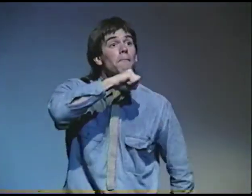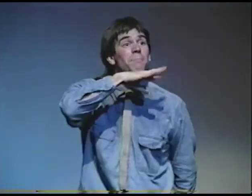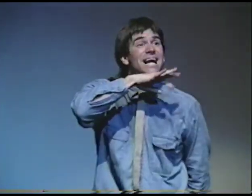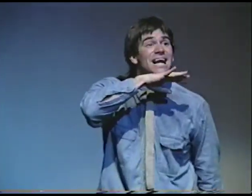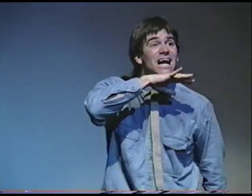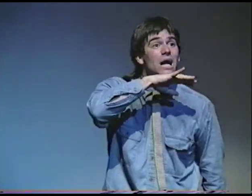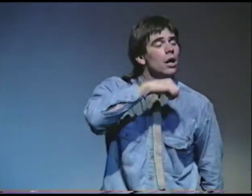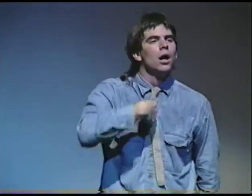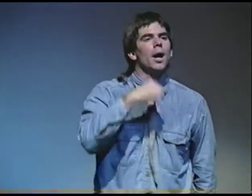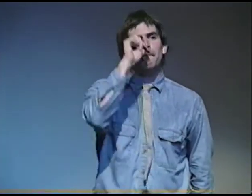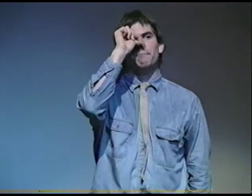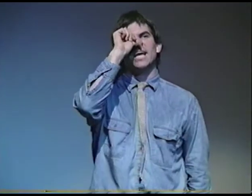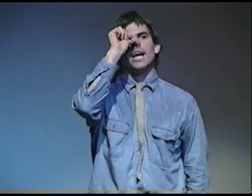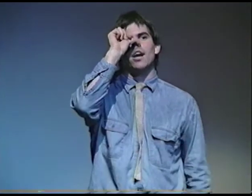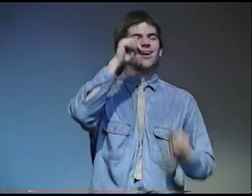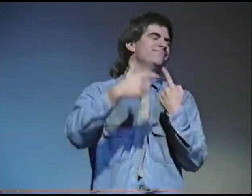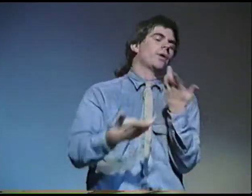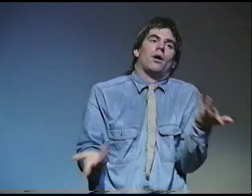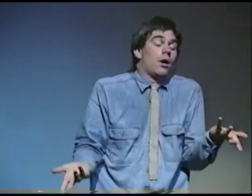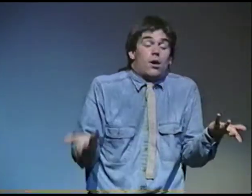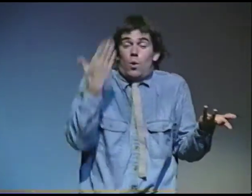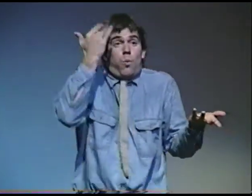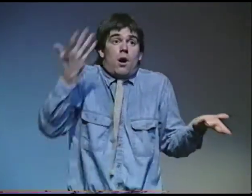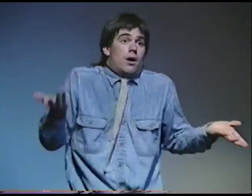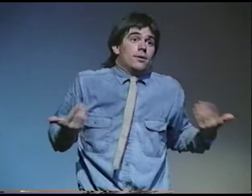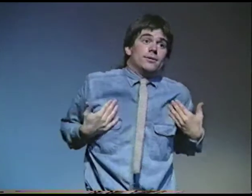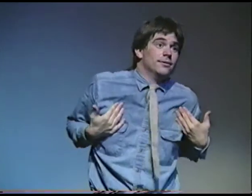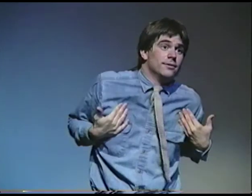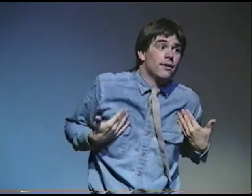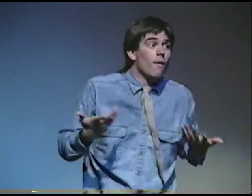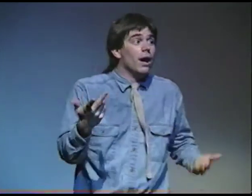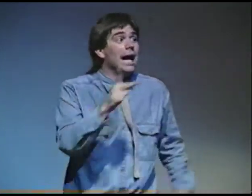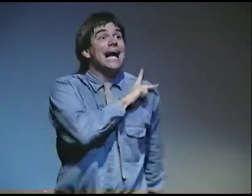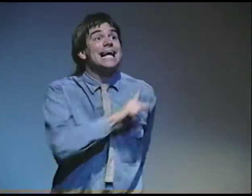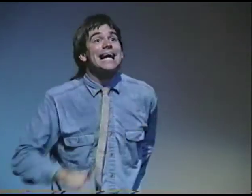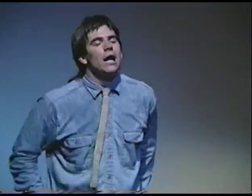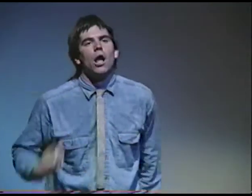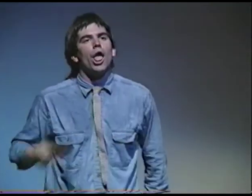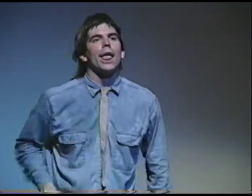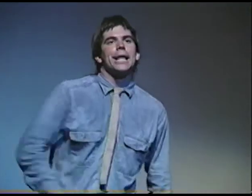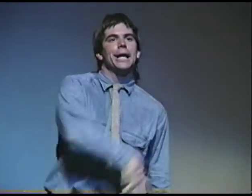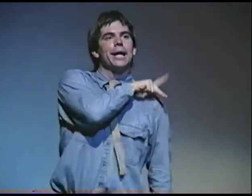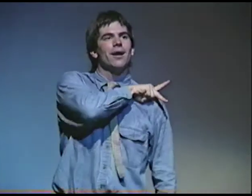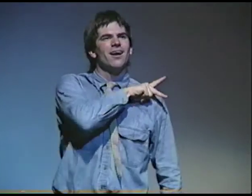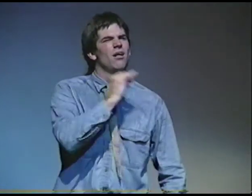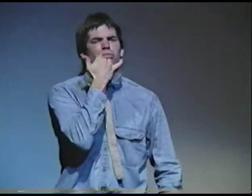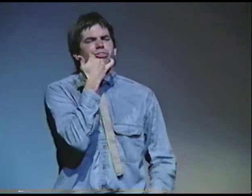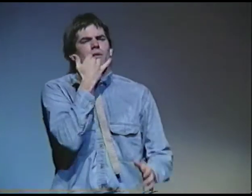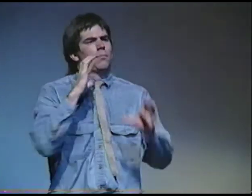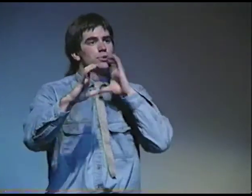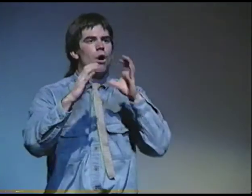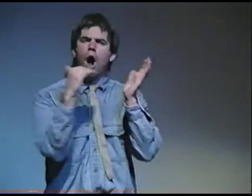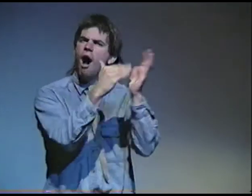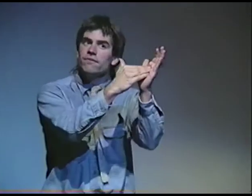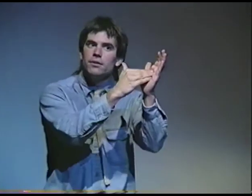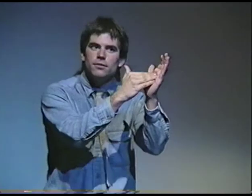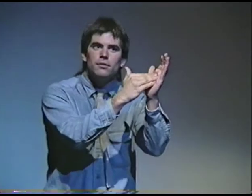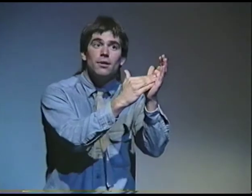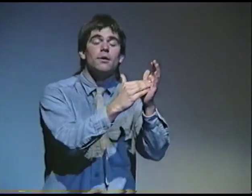For example, pig, I sign it like this. I don't know why, I just do it wrong. Or the king, I'll do it backwards.